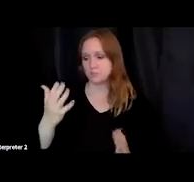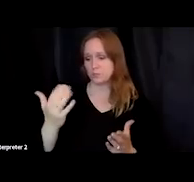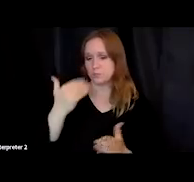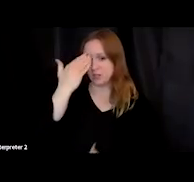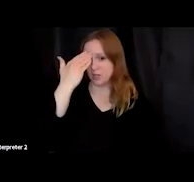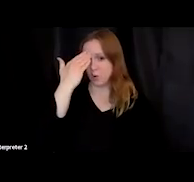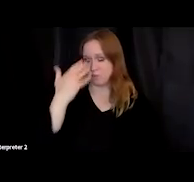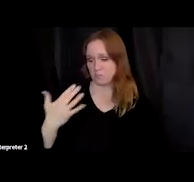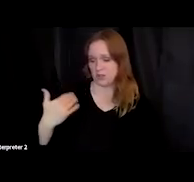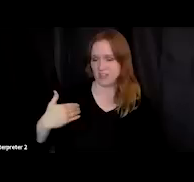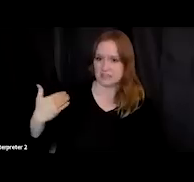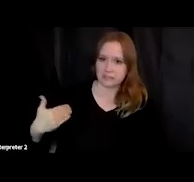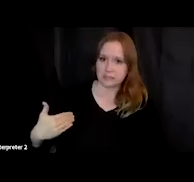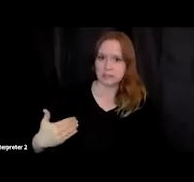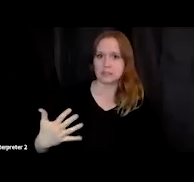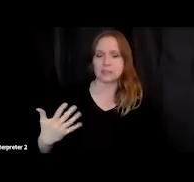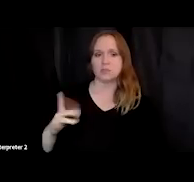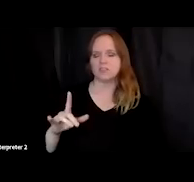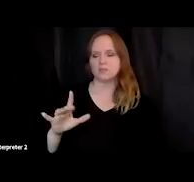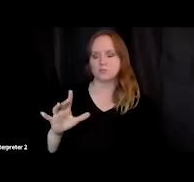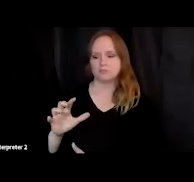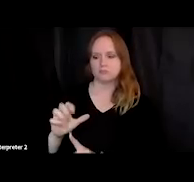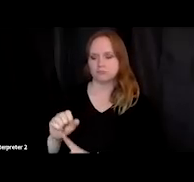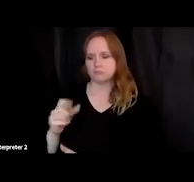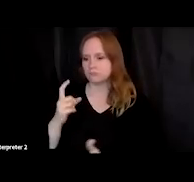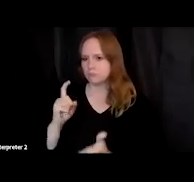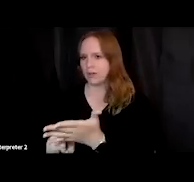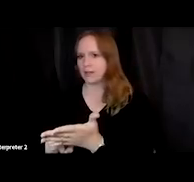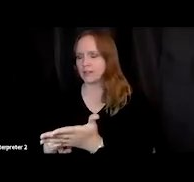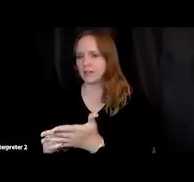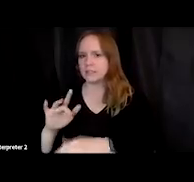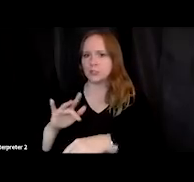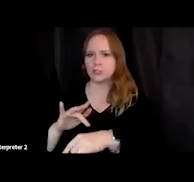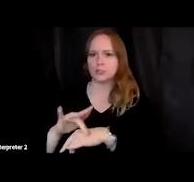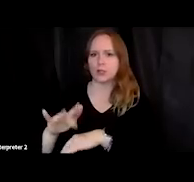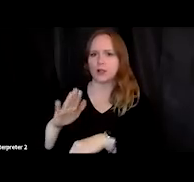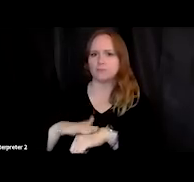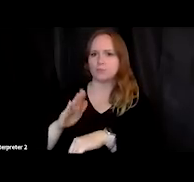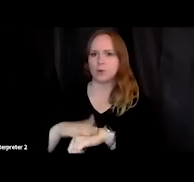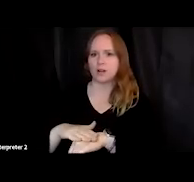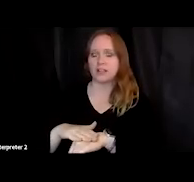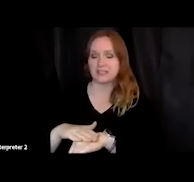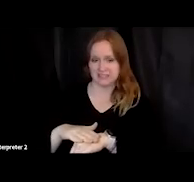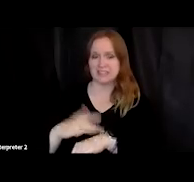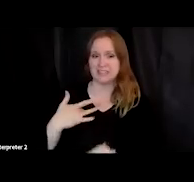to catch the early warning signs. Oftentimes we are catching it at the tail end. Tail end.